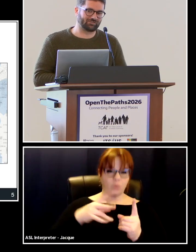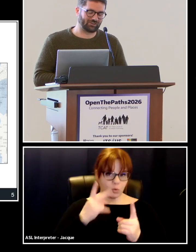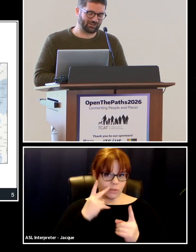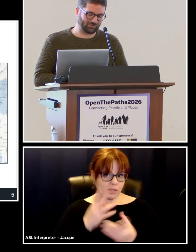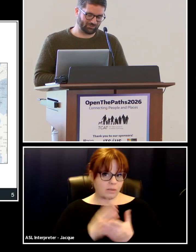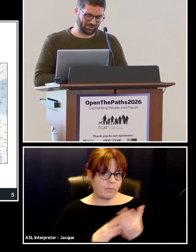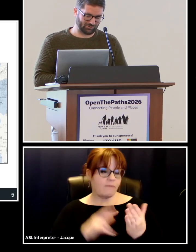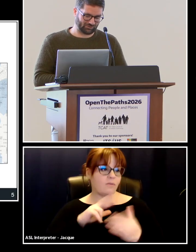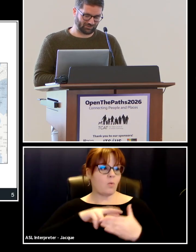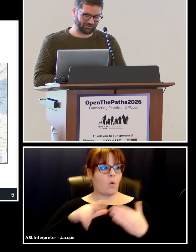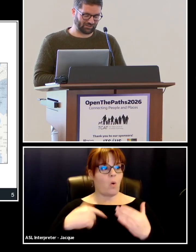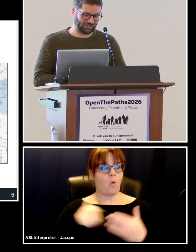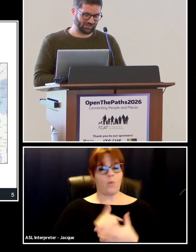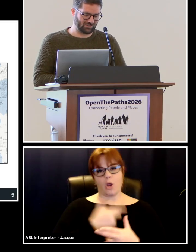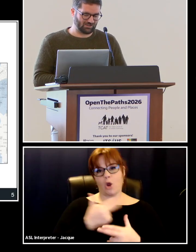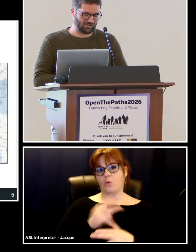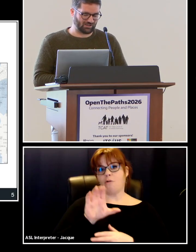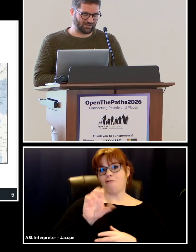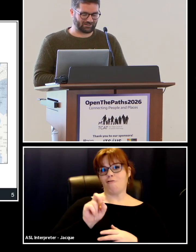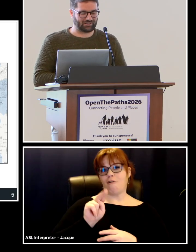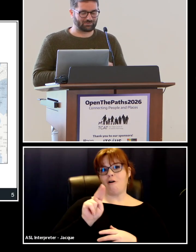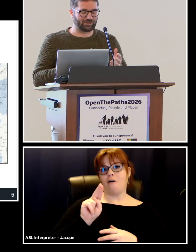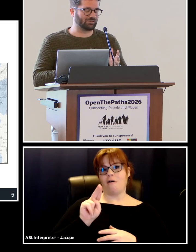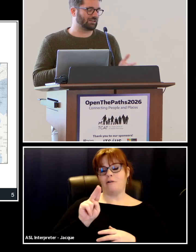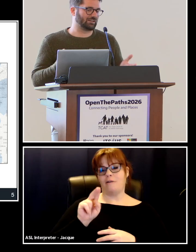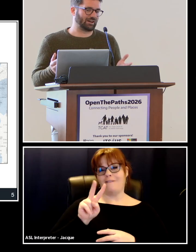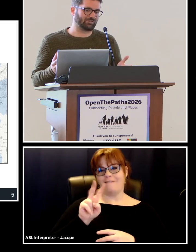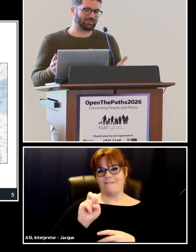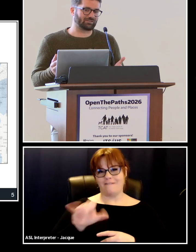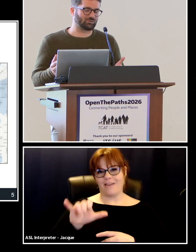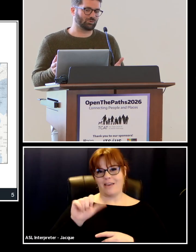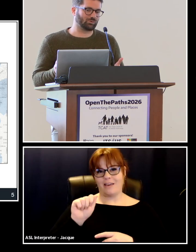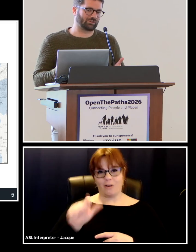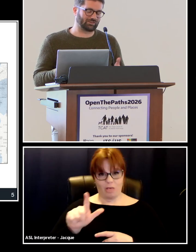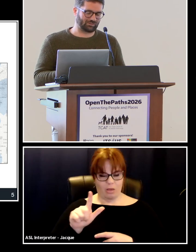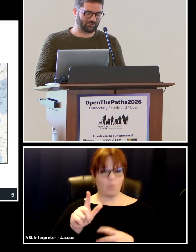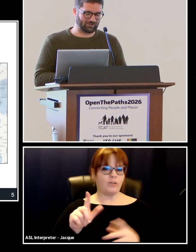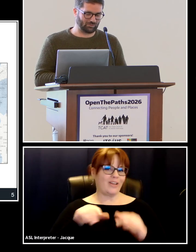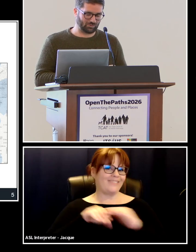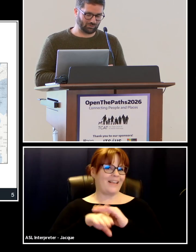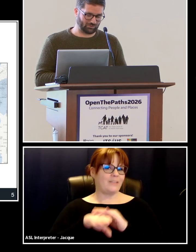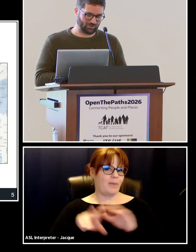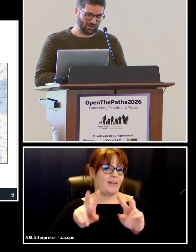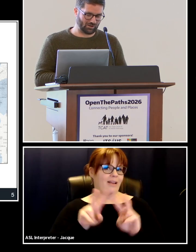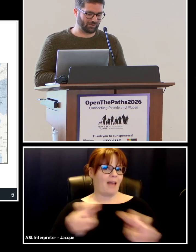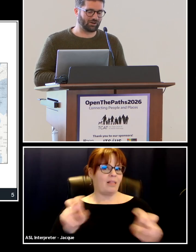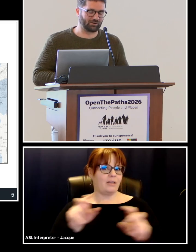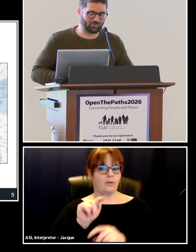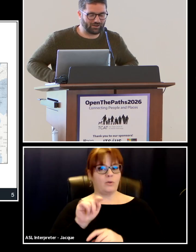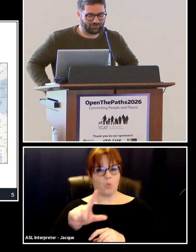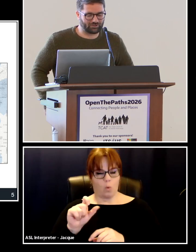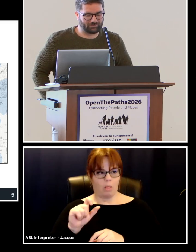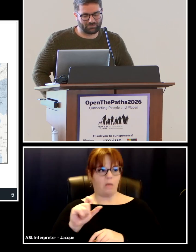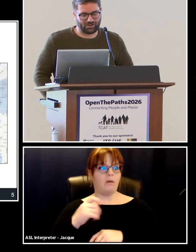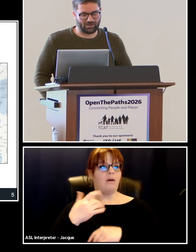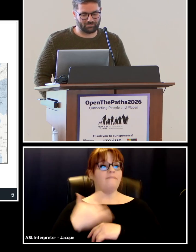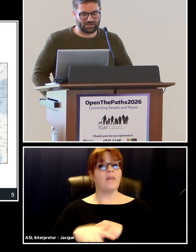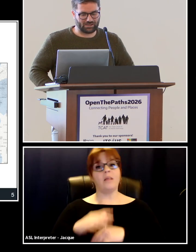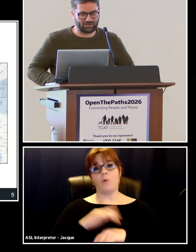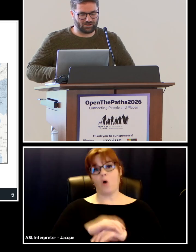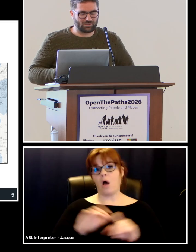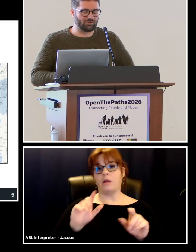Conveyal uh which is a accessibility analysis tool that's available on on a browser. Um it